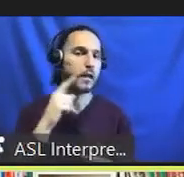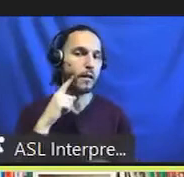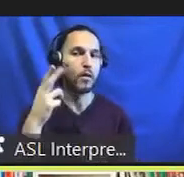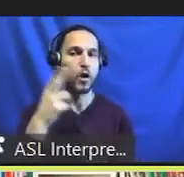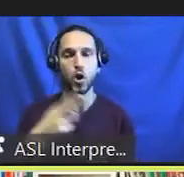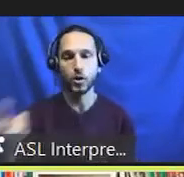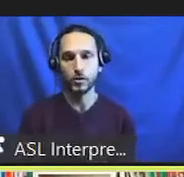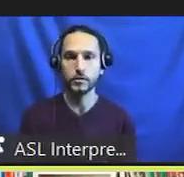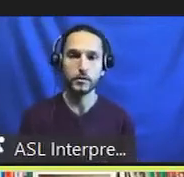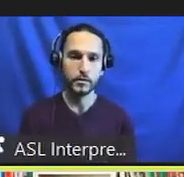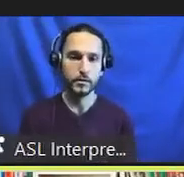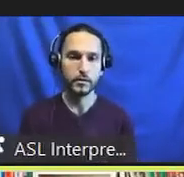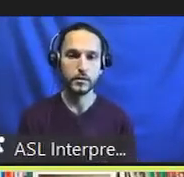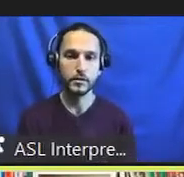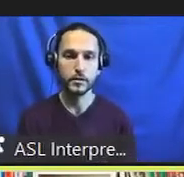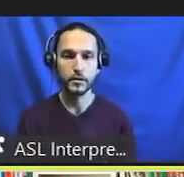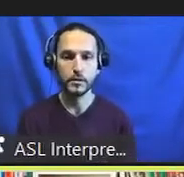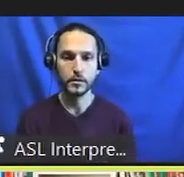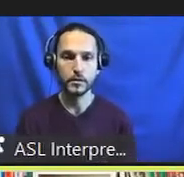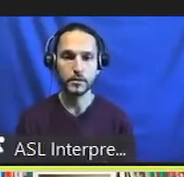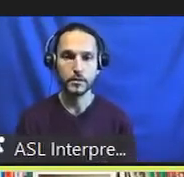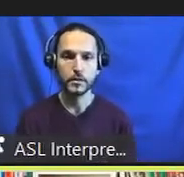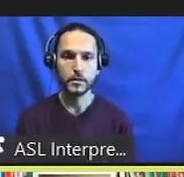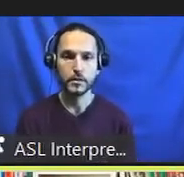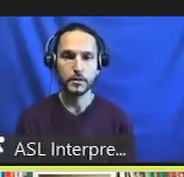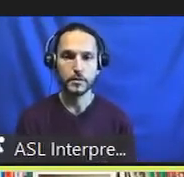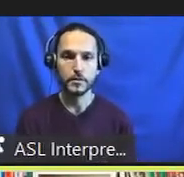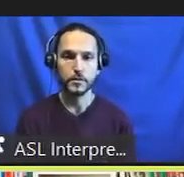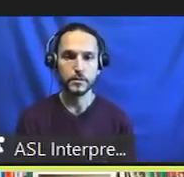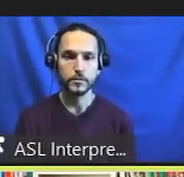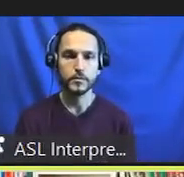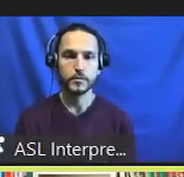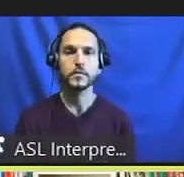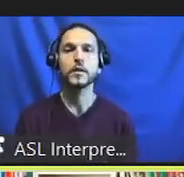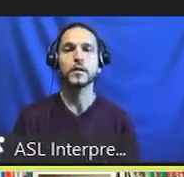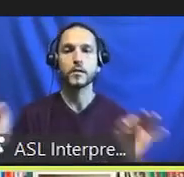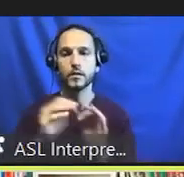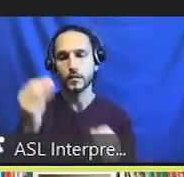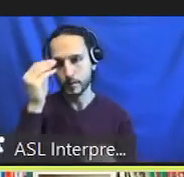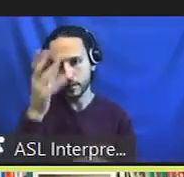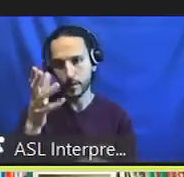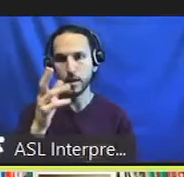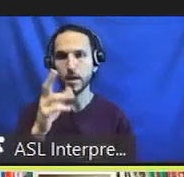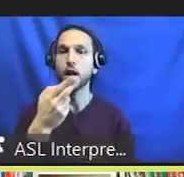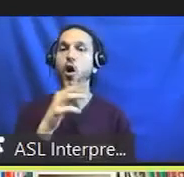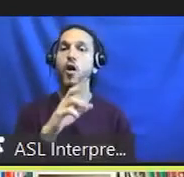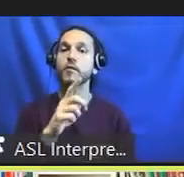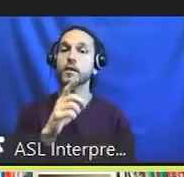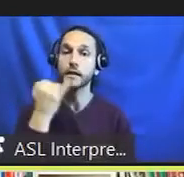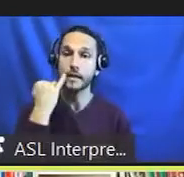So that's all great. But it's worth noting that Harvard had been captioning